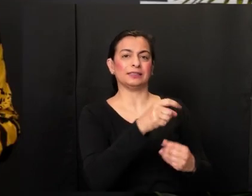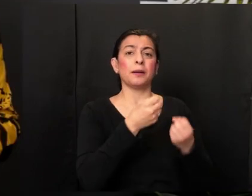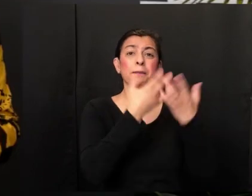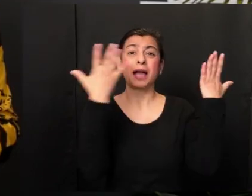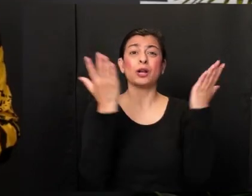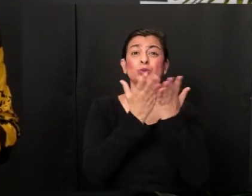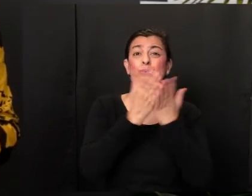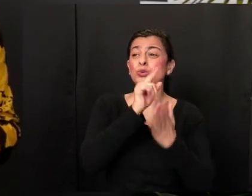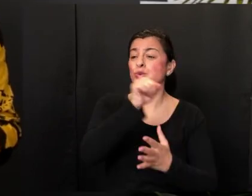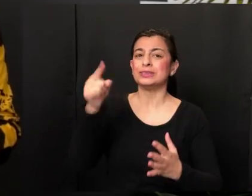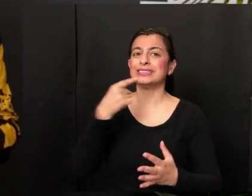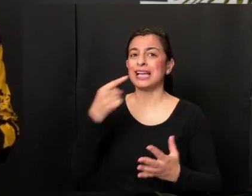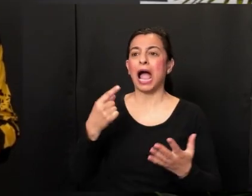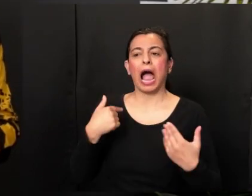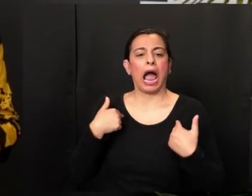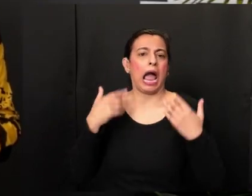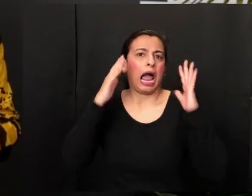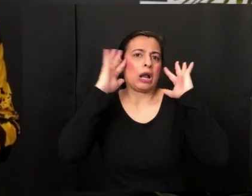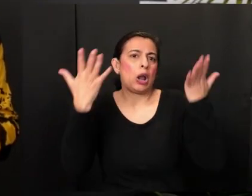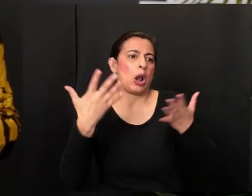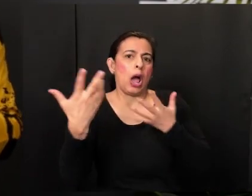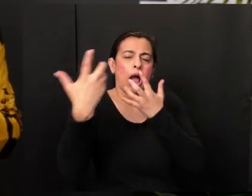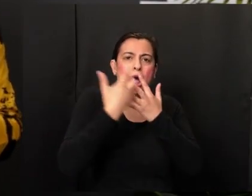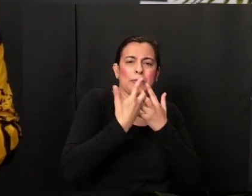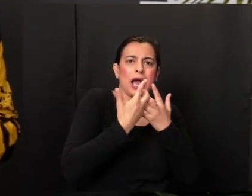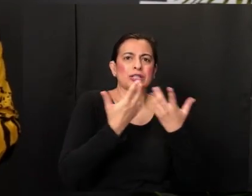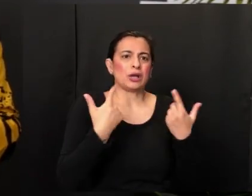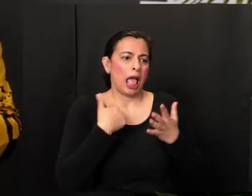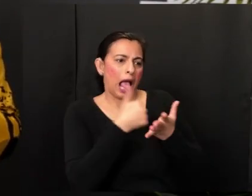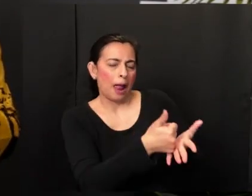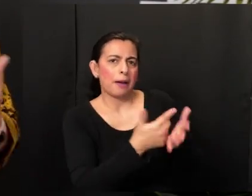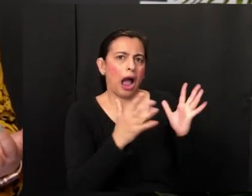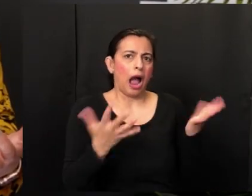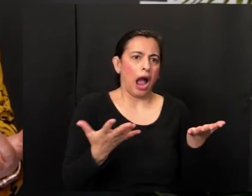This was the first time that I experienced and I learned